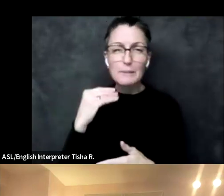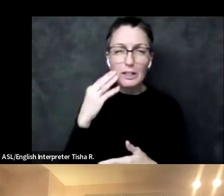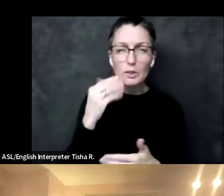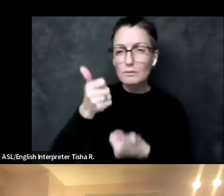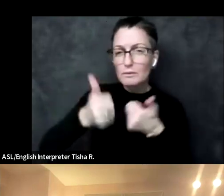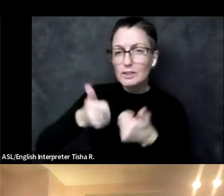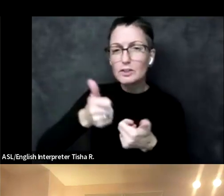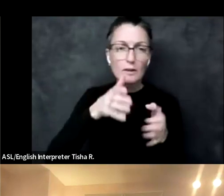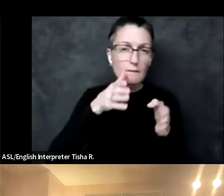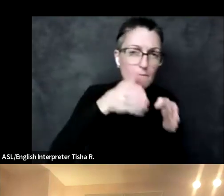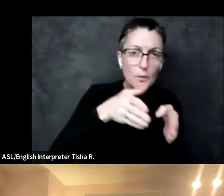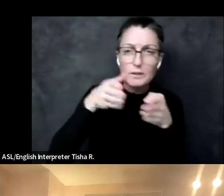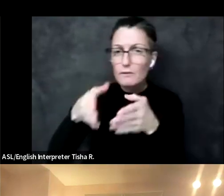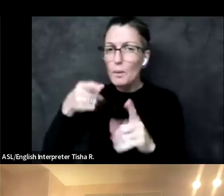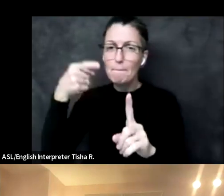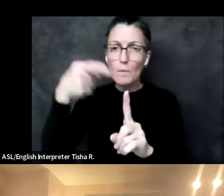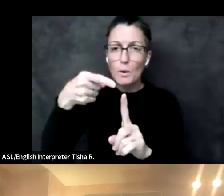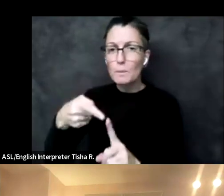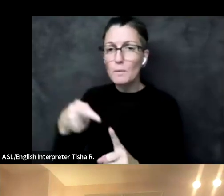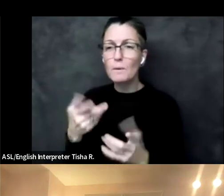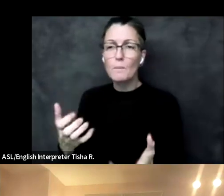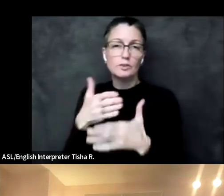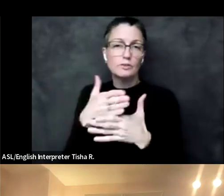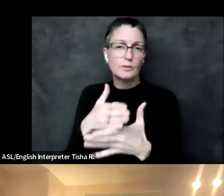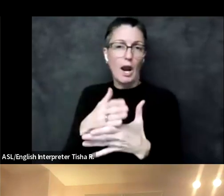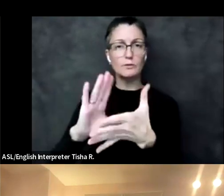that I would want to cover in a story about endometriosis.